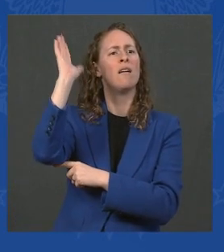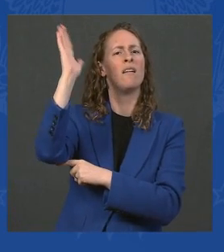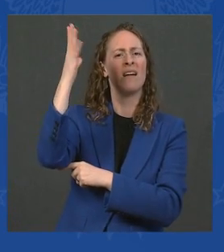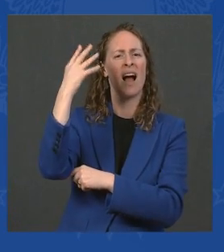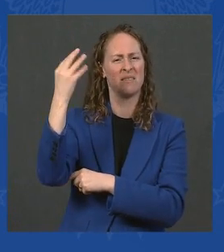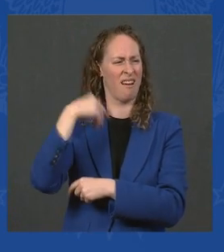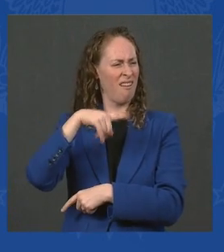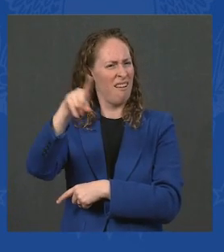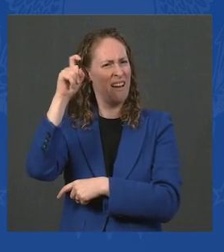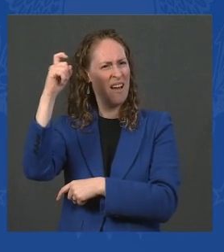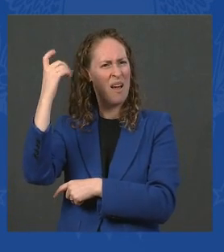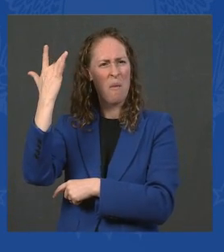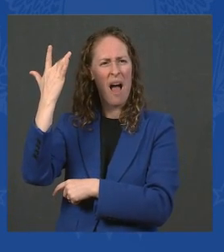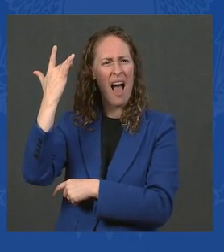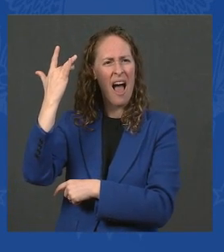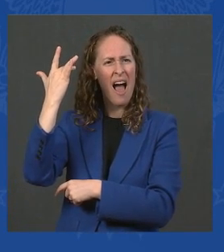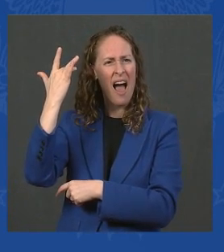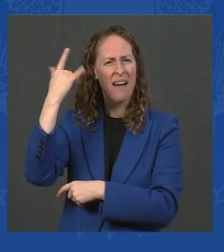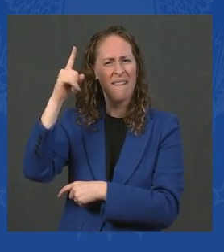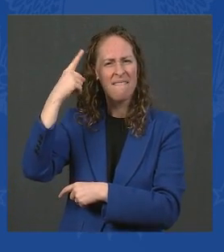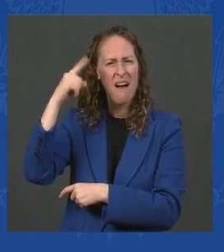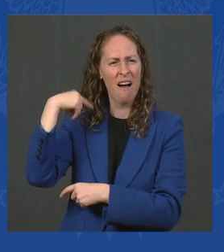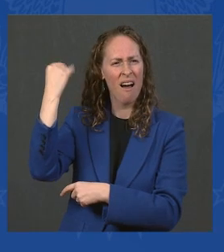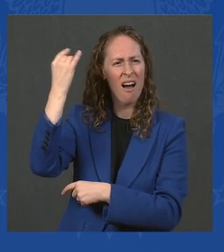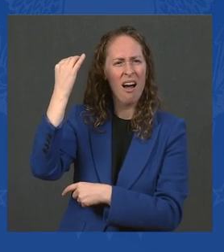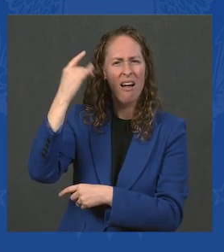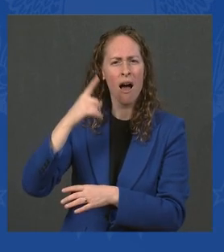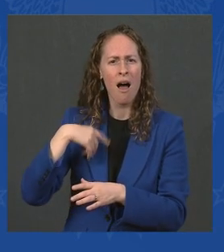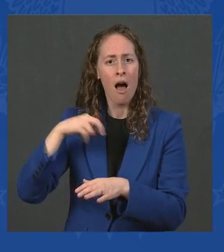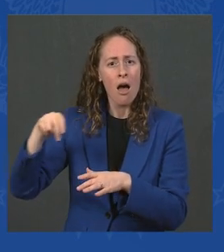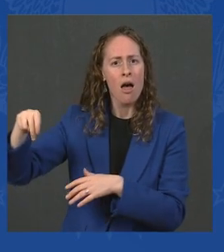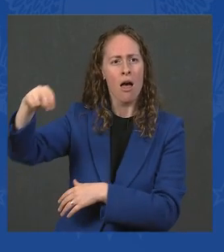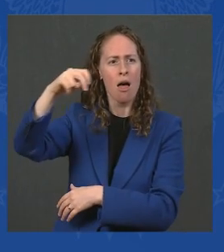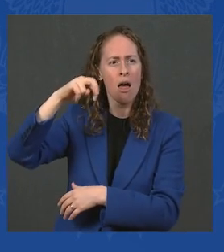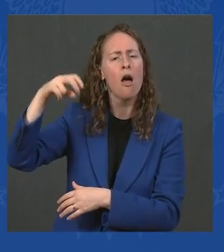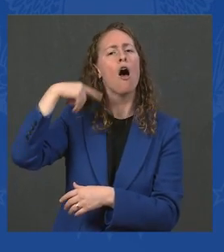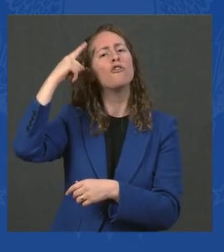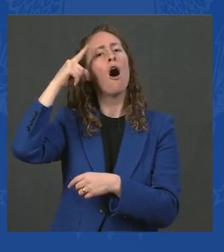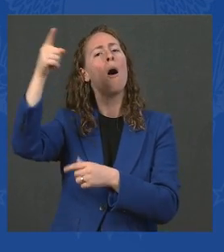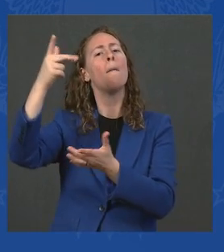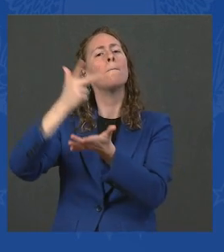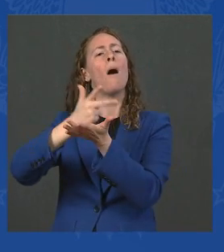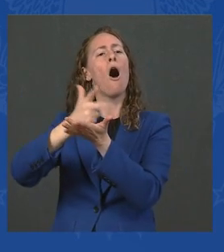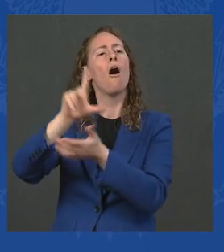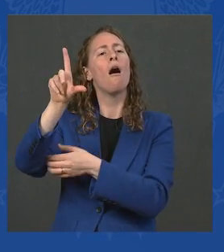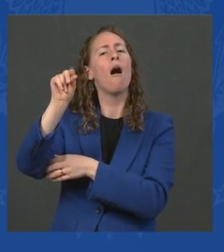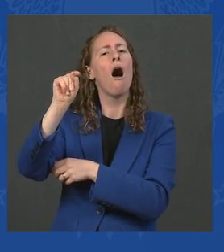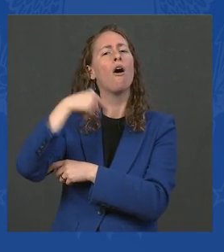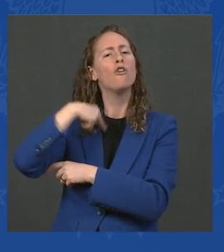I thought we'd be out in the parking lot. I mean, for real. That's where I thought we were going to be.